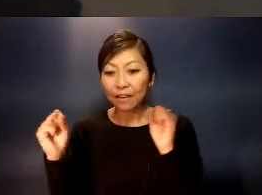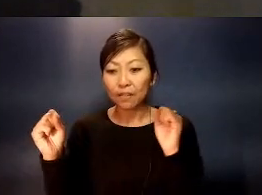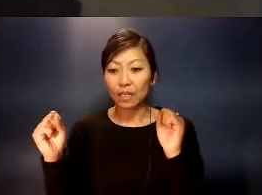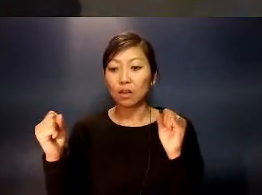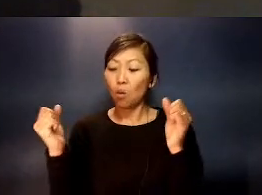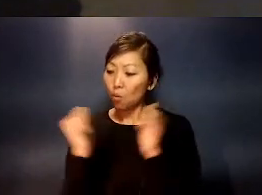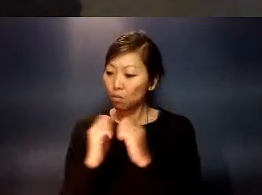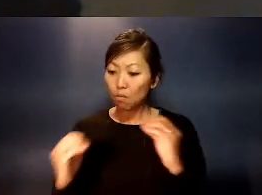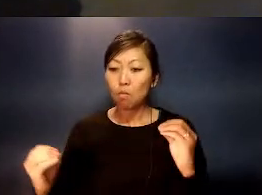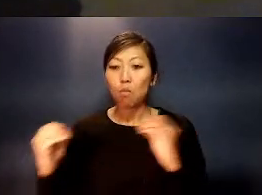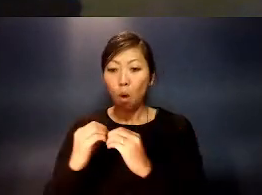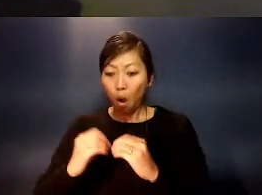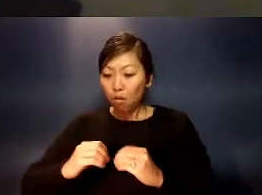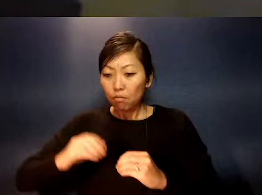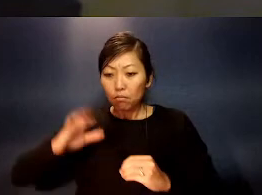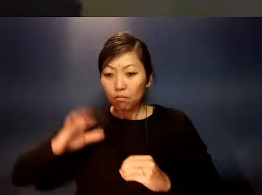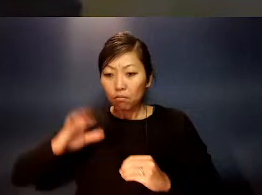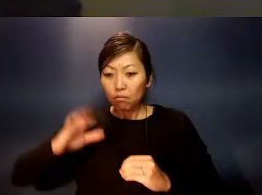NEU IN 2021, THIS YEAR, MPD'S BUDGET IS $181.9 TO COVER